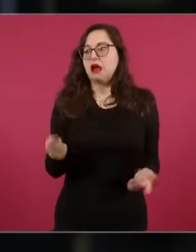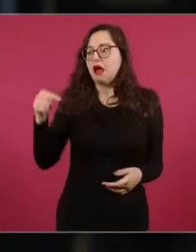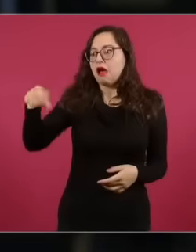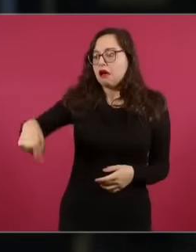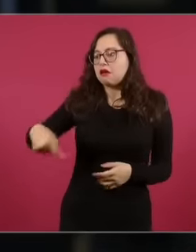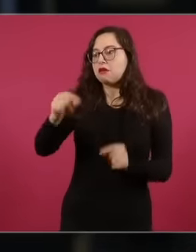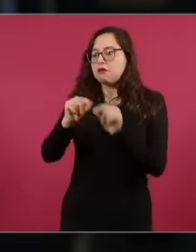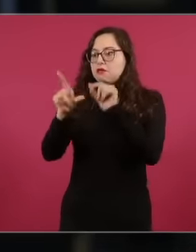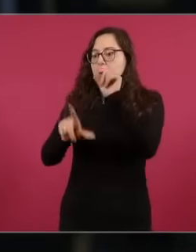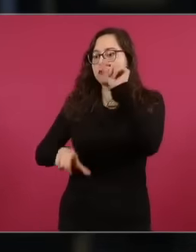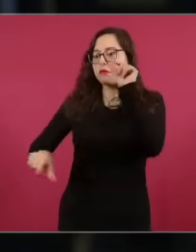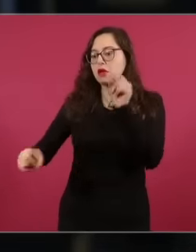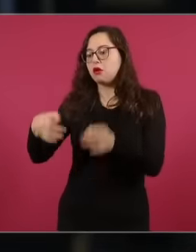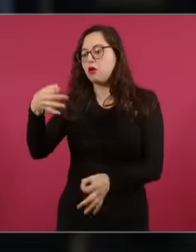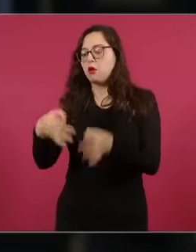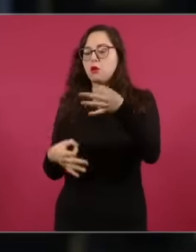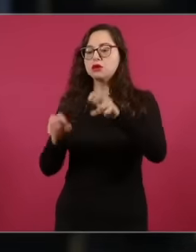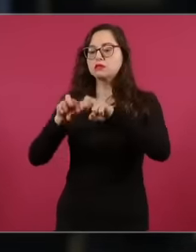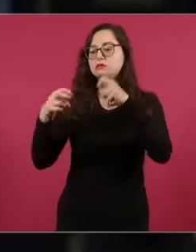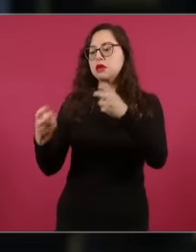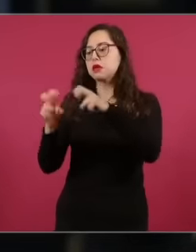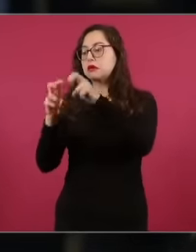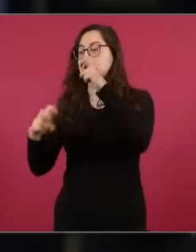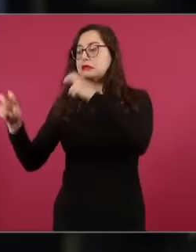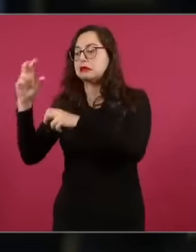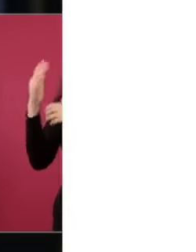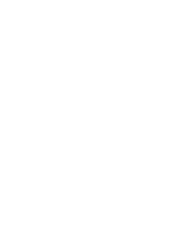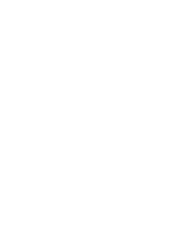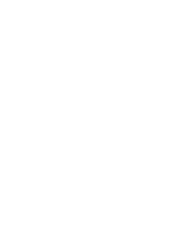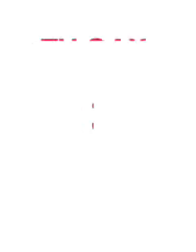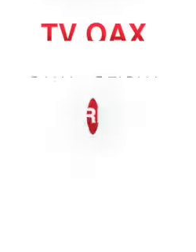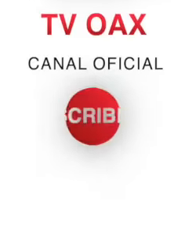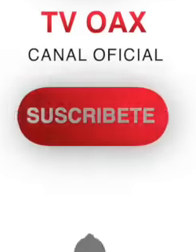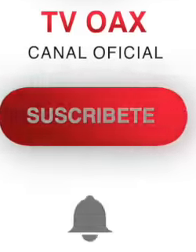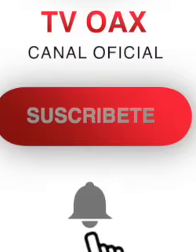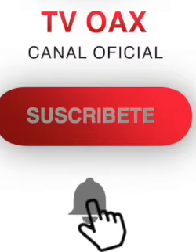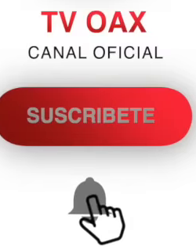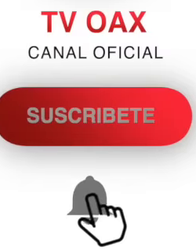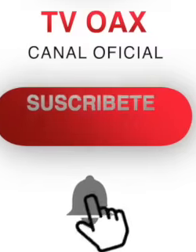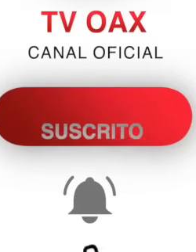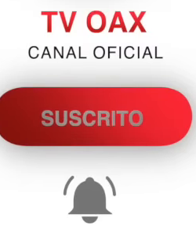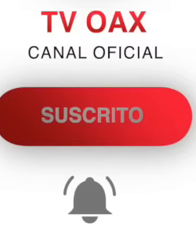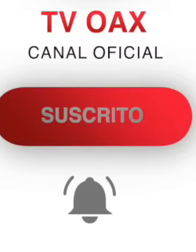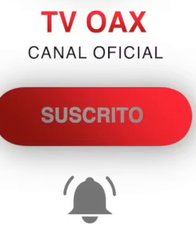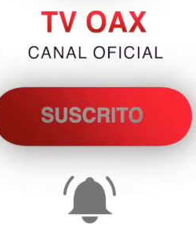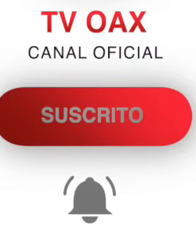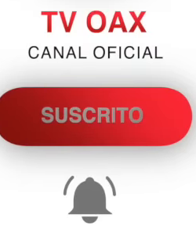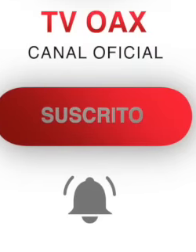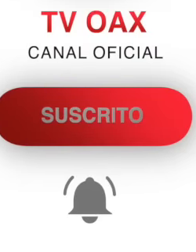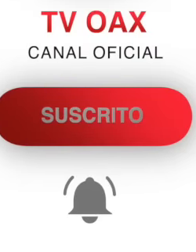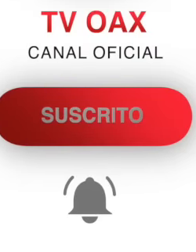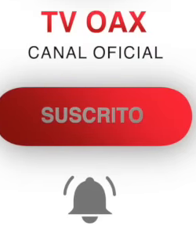ministers are elected by popular vote. From his point of view,